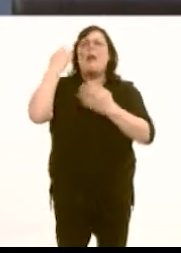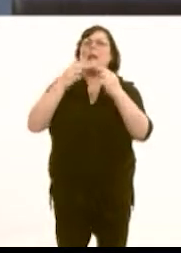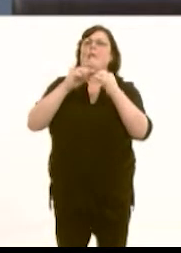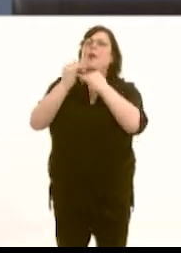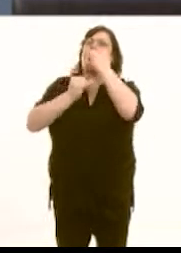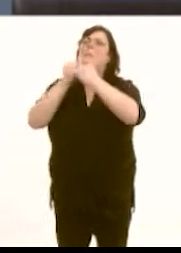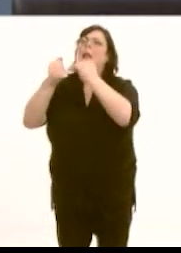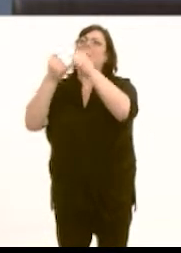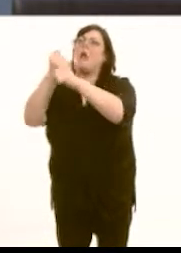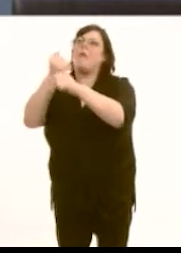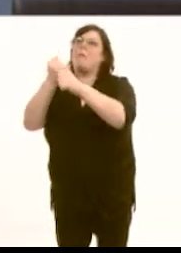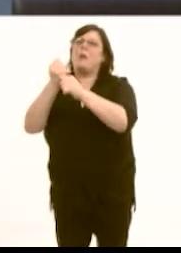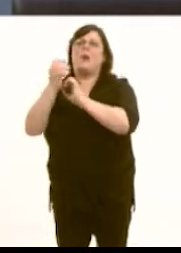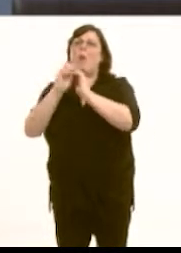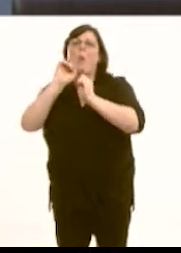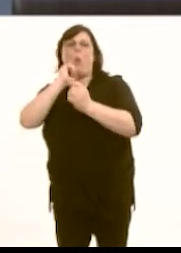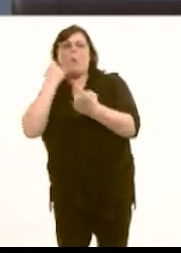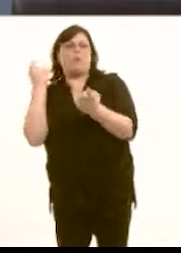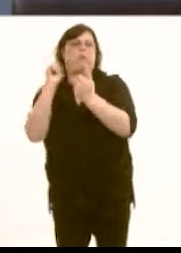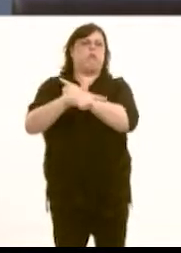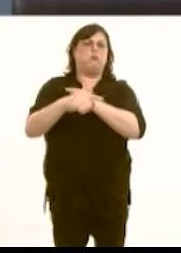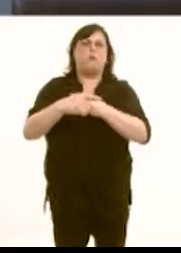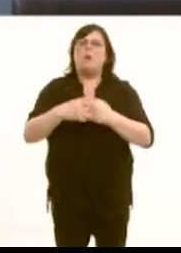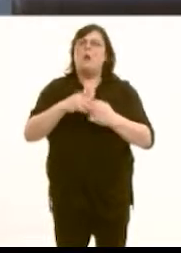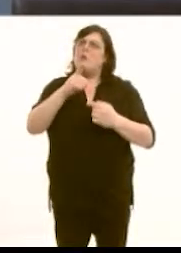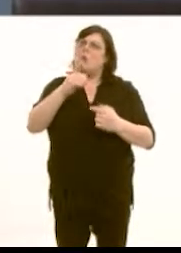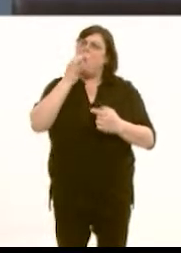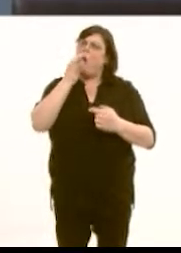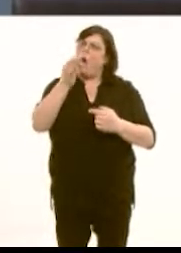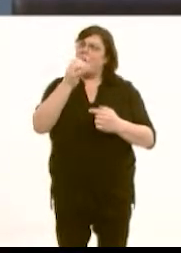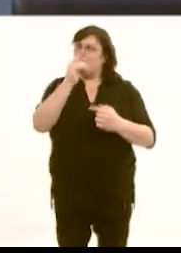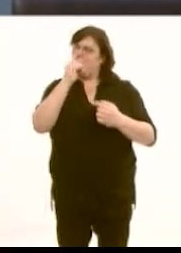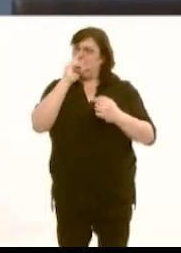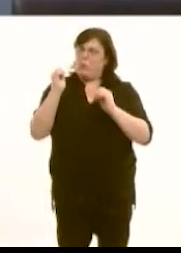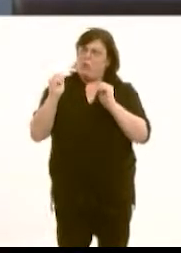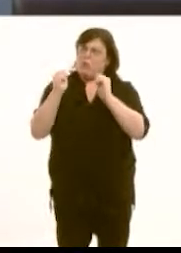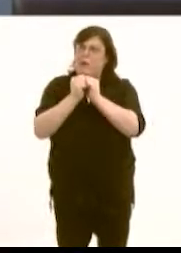Would you commit yourself to establishing a stand-alone healthcare inspectorate system